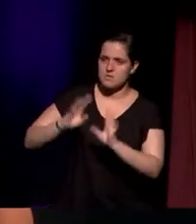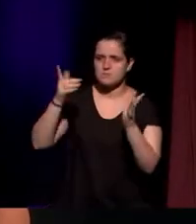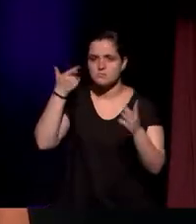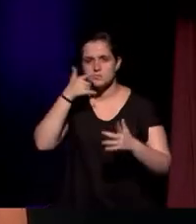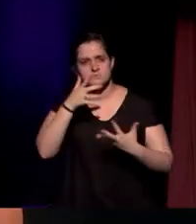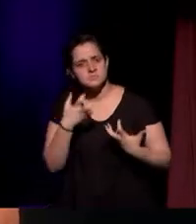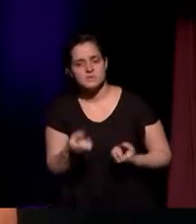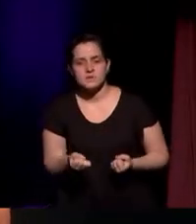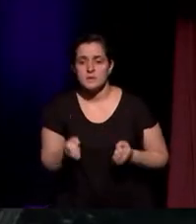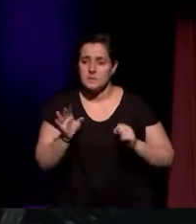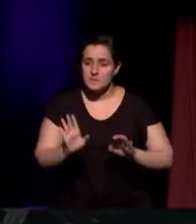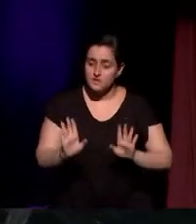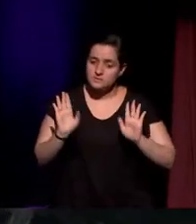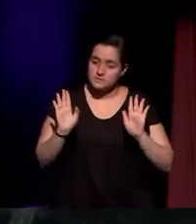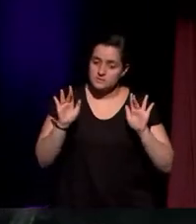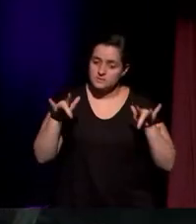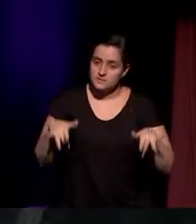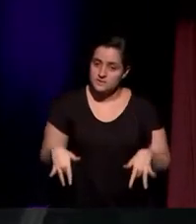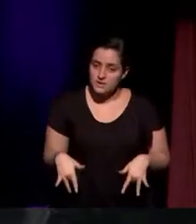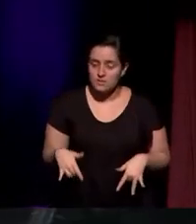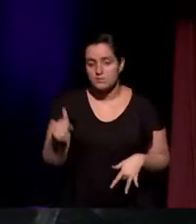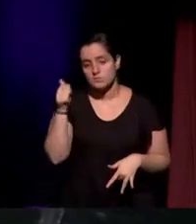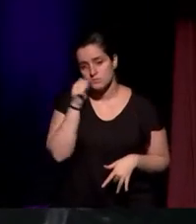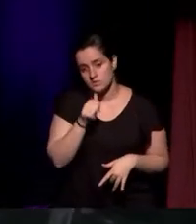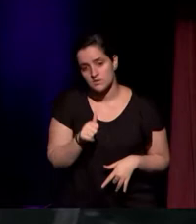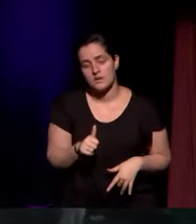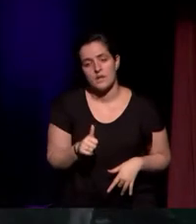but that in the end they were able to settle down,